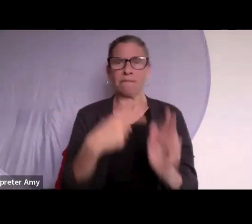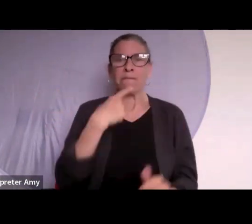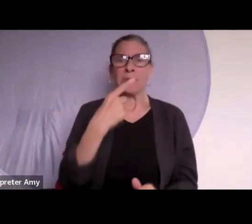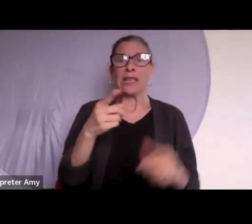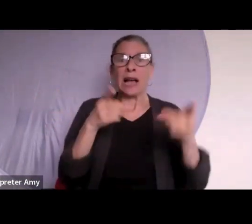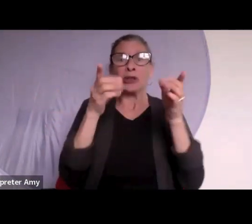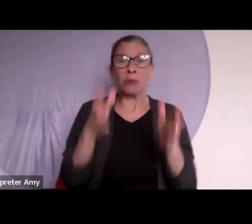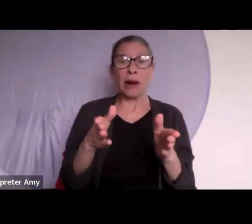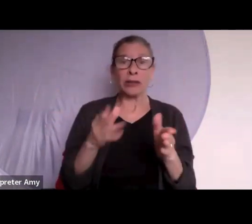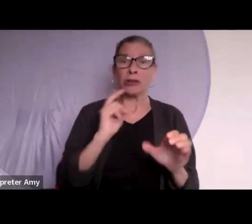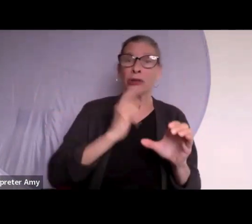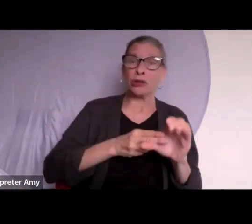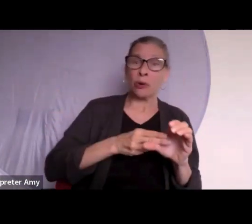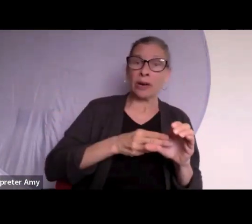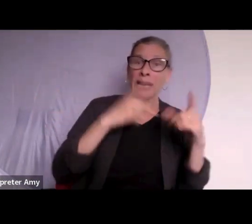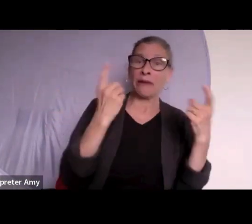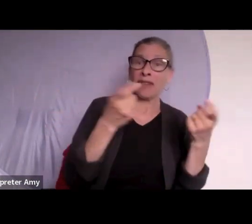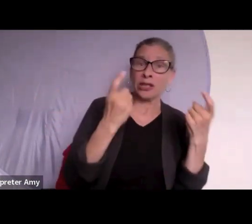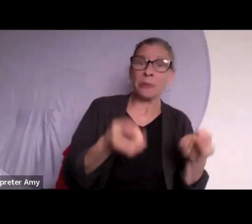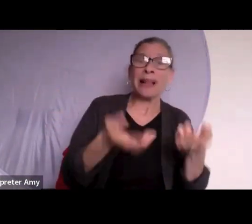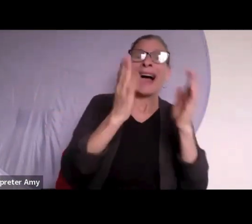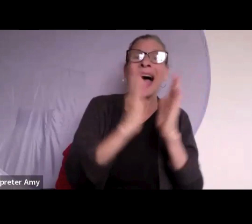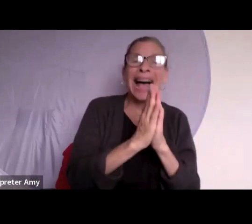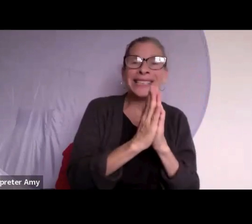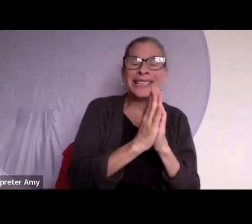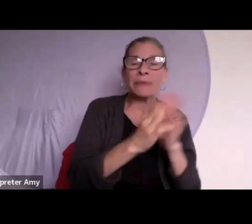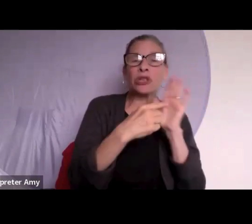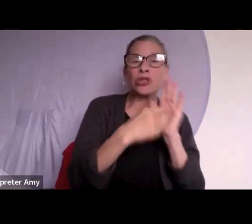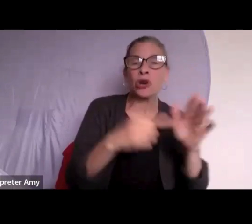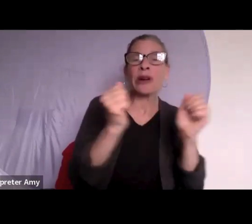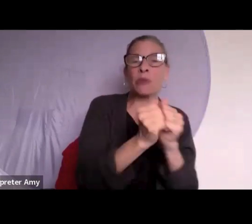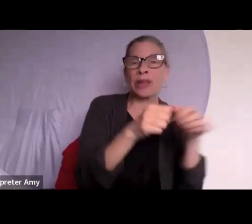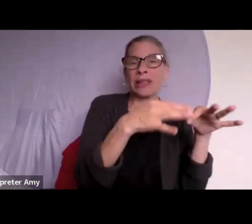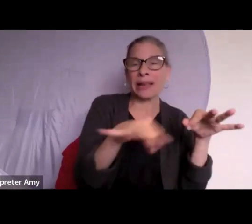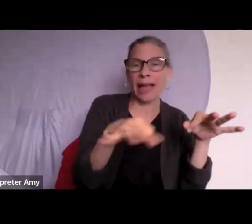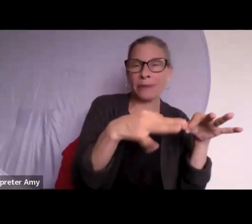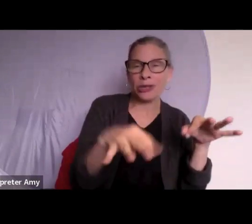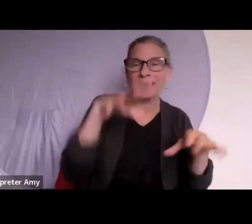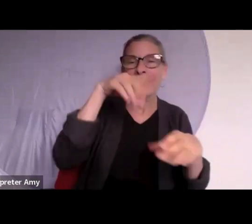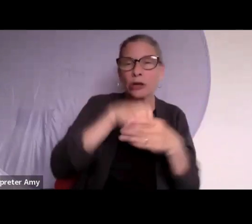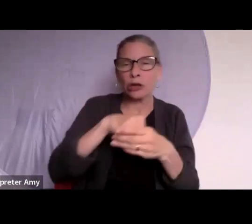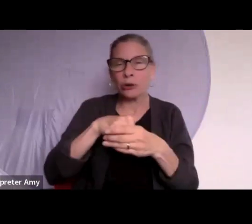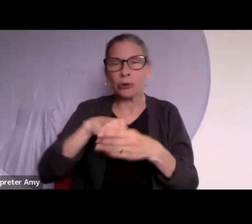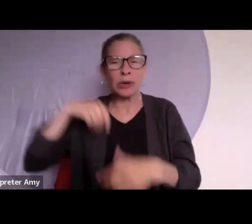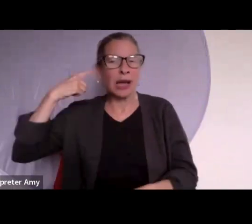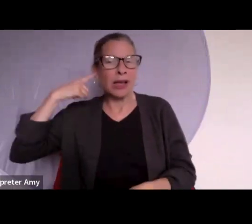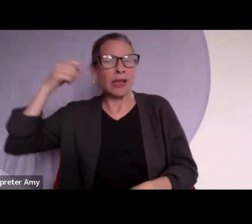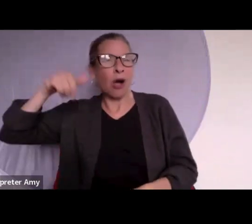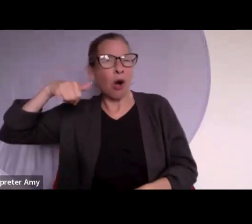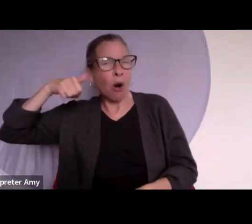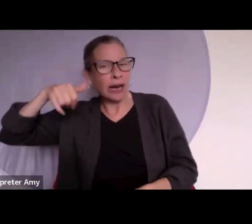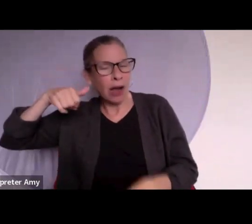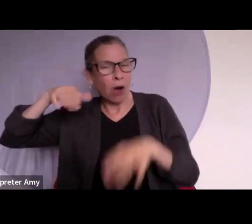festival, ask them to show it with the captions, ask them to include the accessibility we've given you this gift, please make